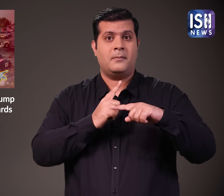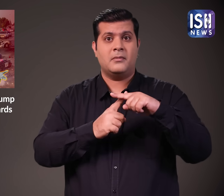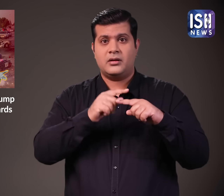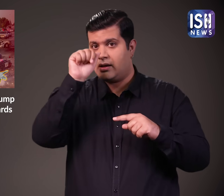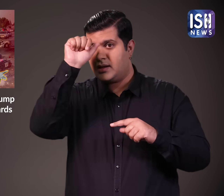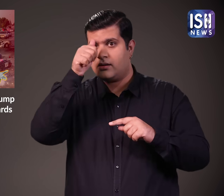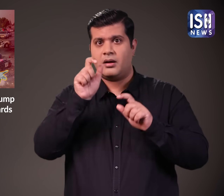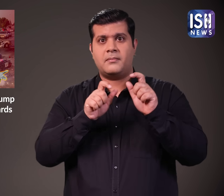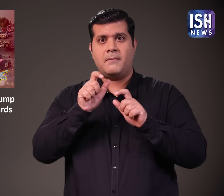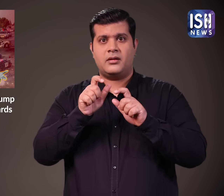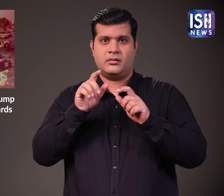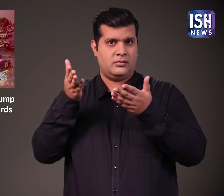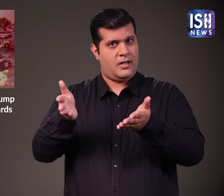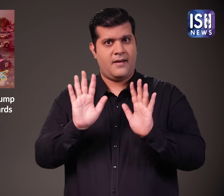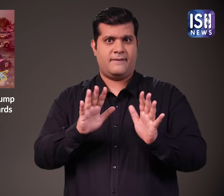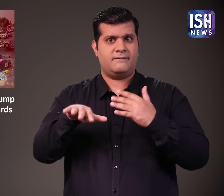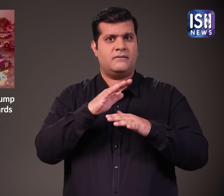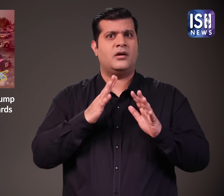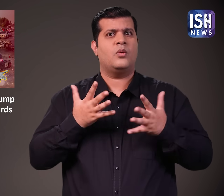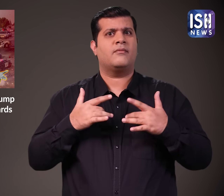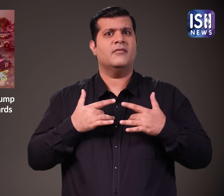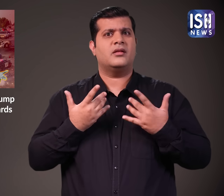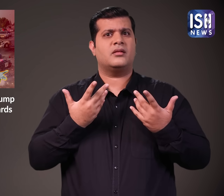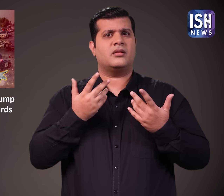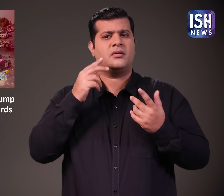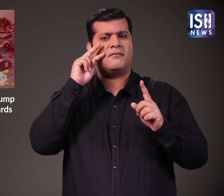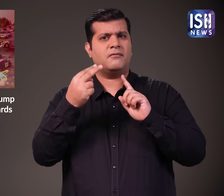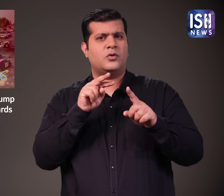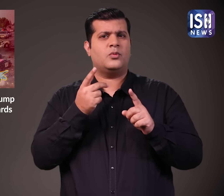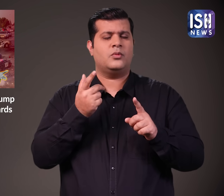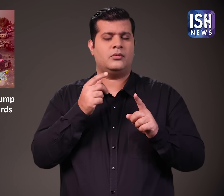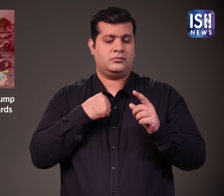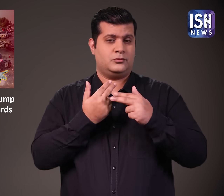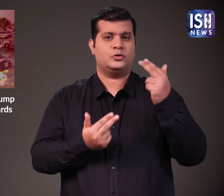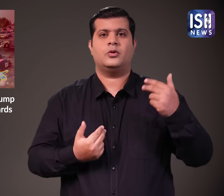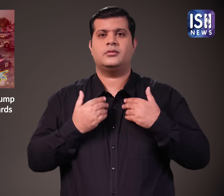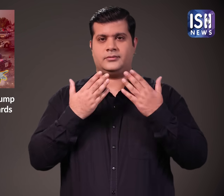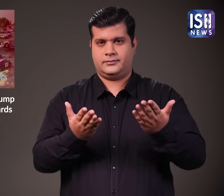Also there are many Indians. What's there point of view on this? I'll share it with you.